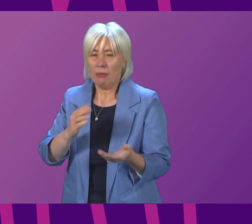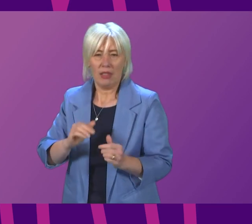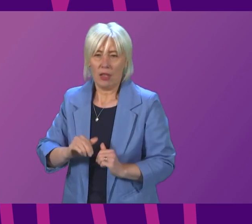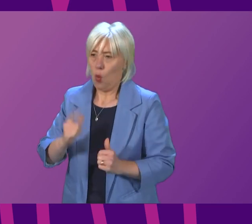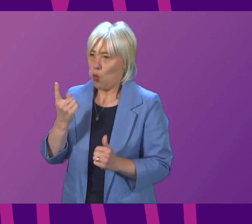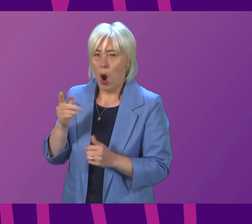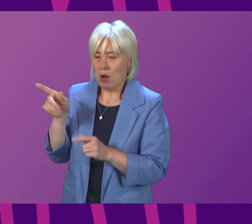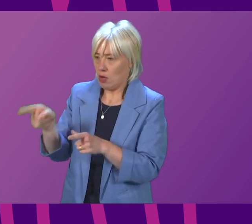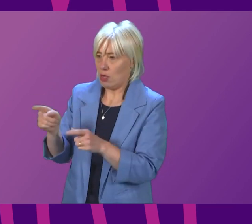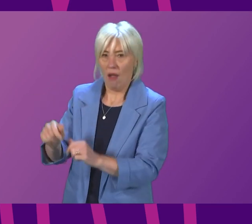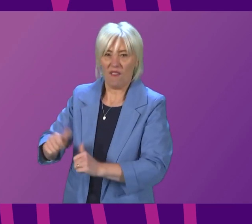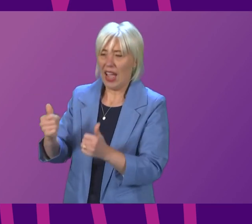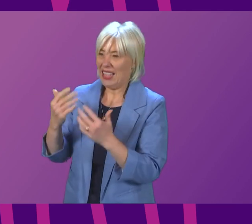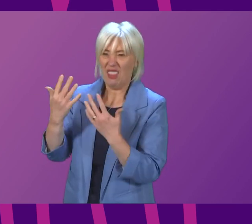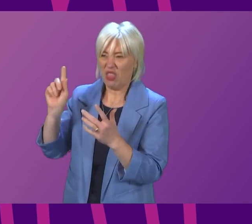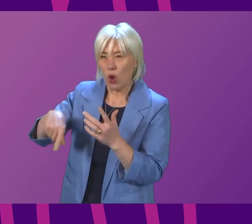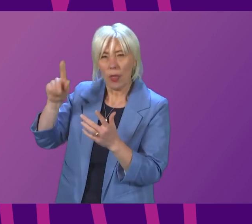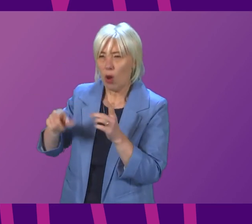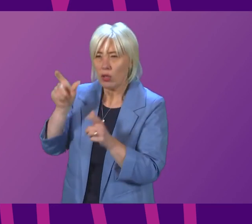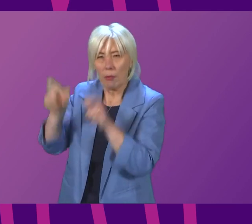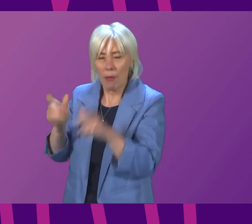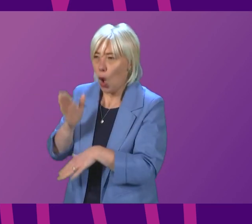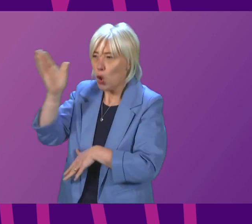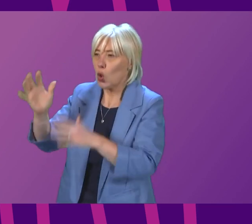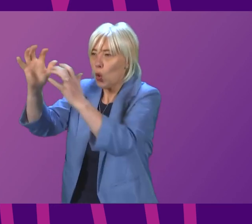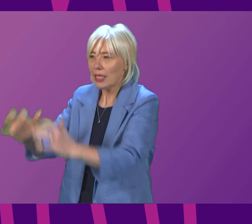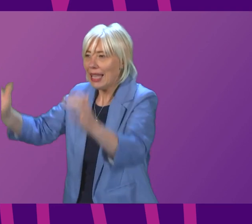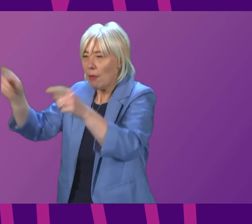people to go to stadiums but not safe for someone to walk from their seat to the bar